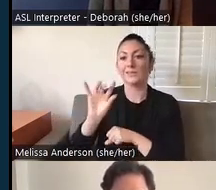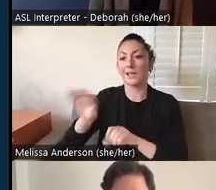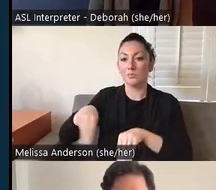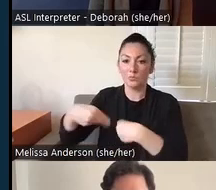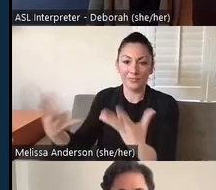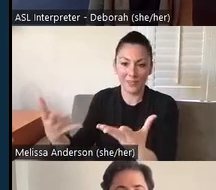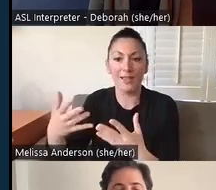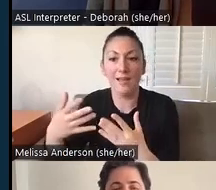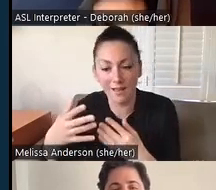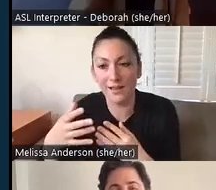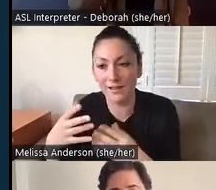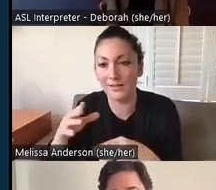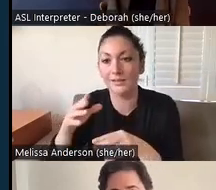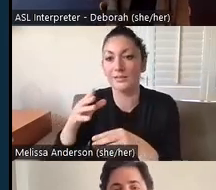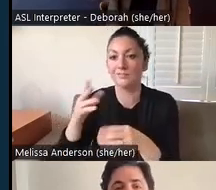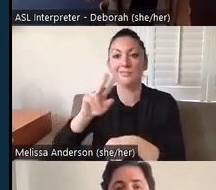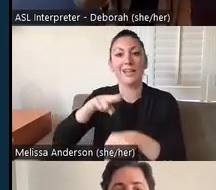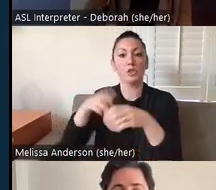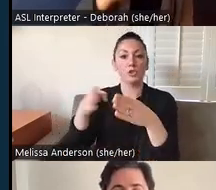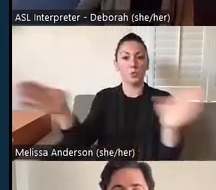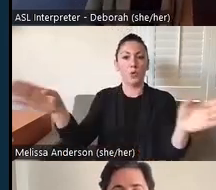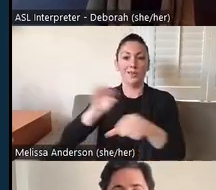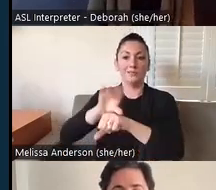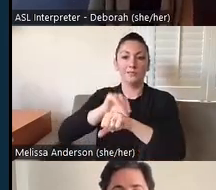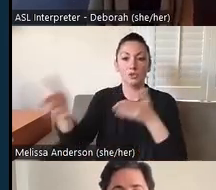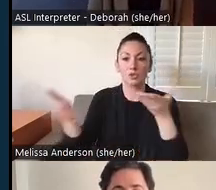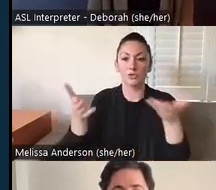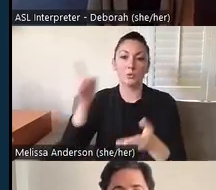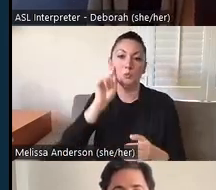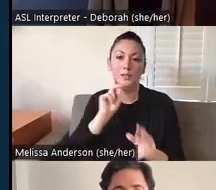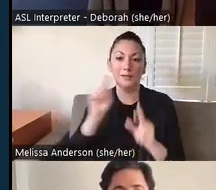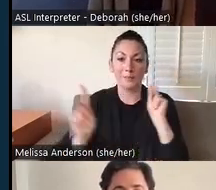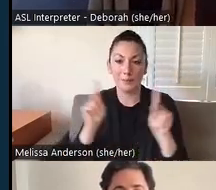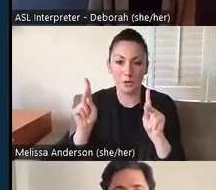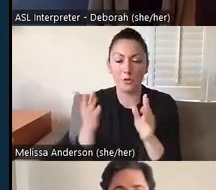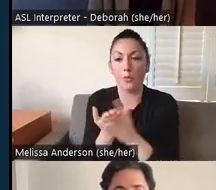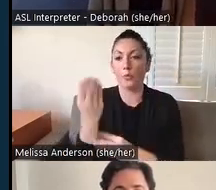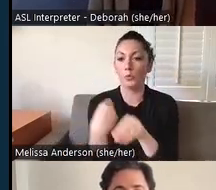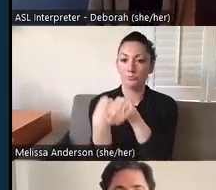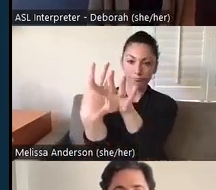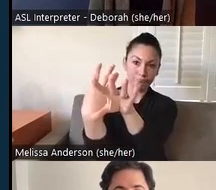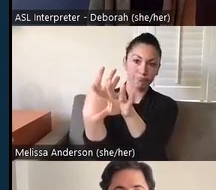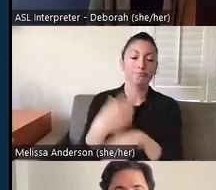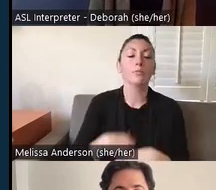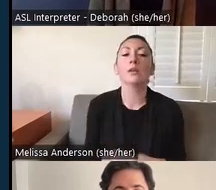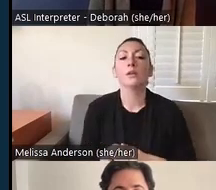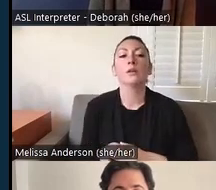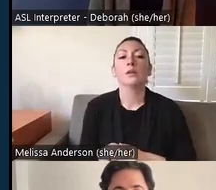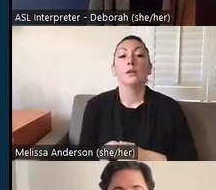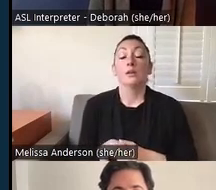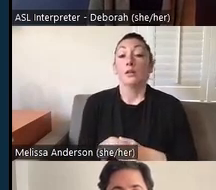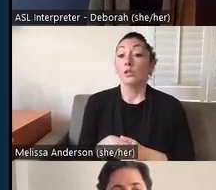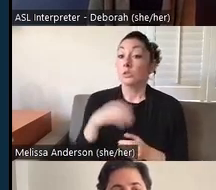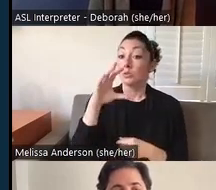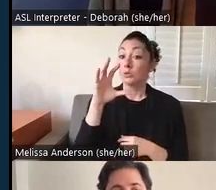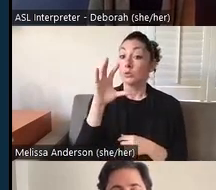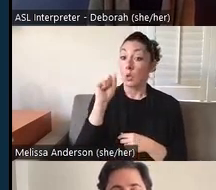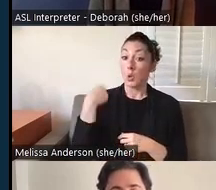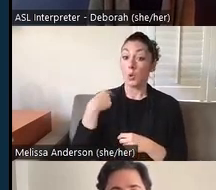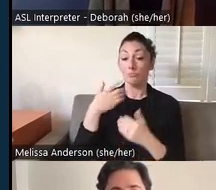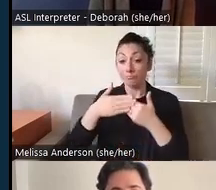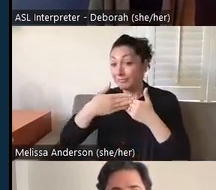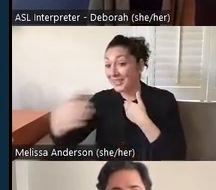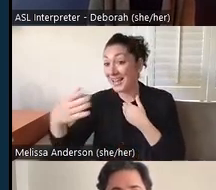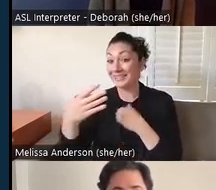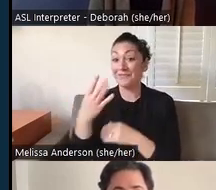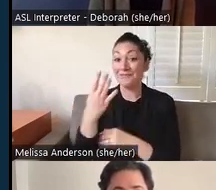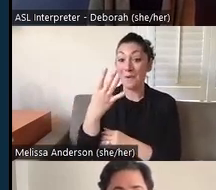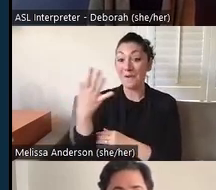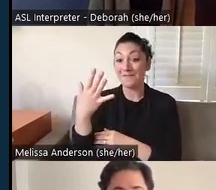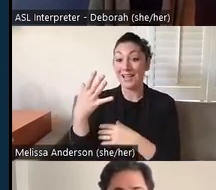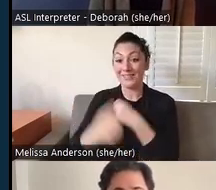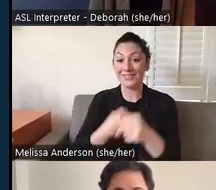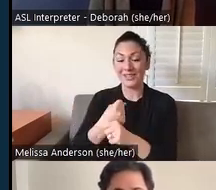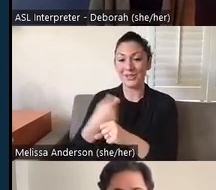And there's a Deaf, female-owned business called NDS, where we interview people remotely. So for